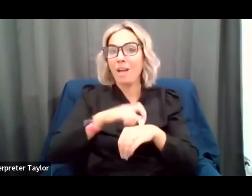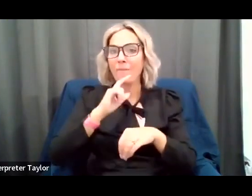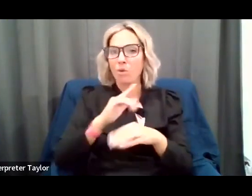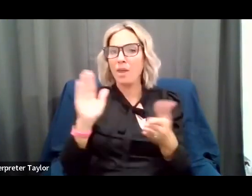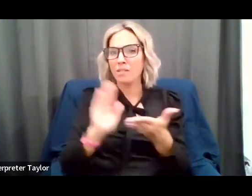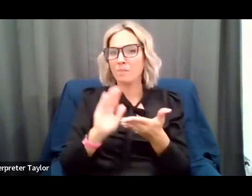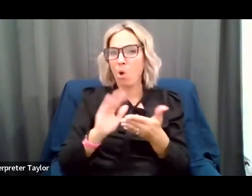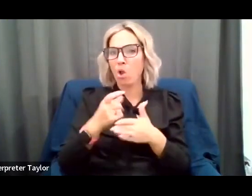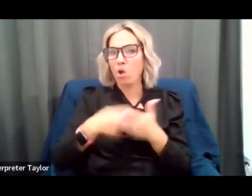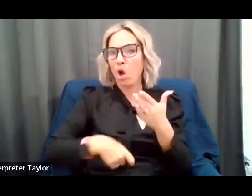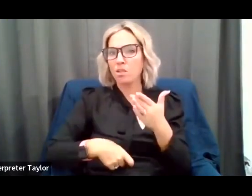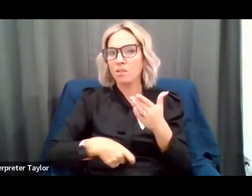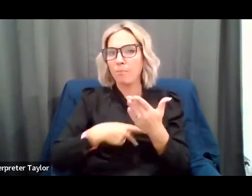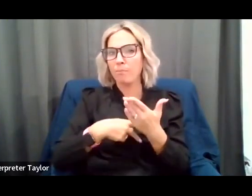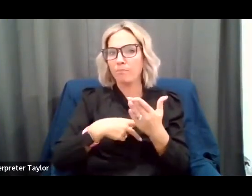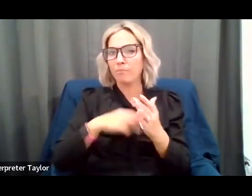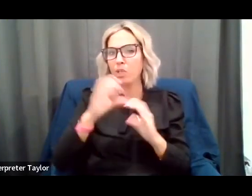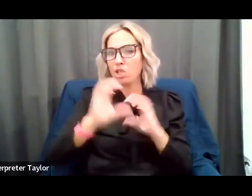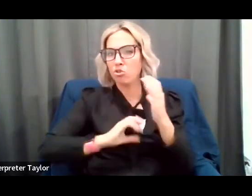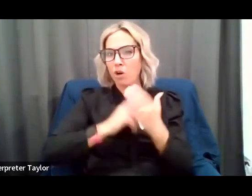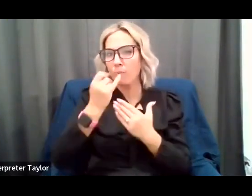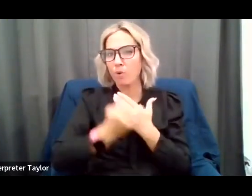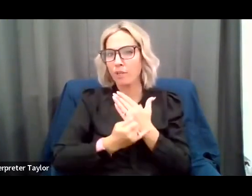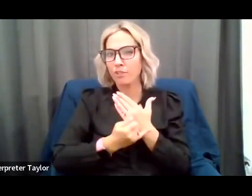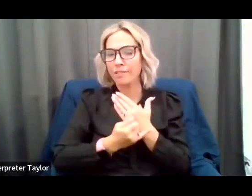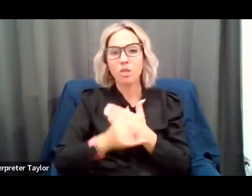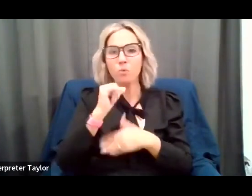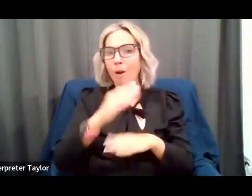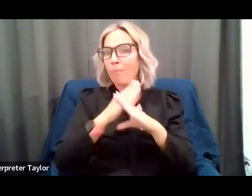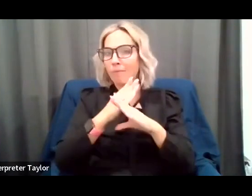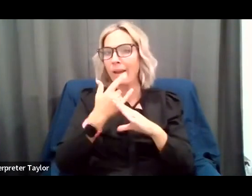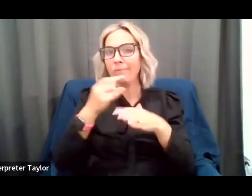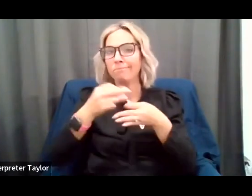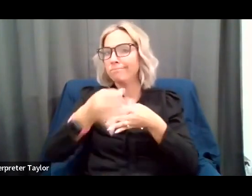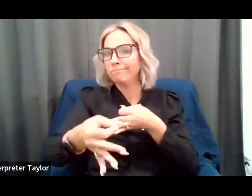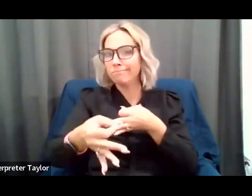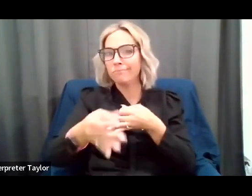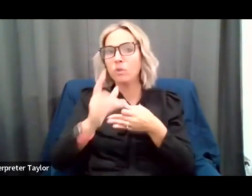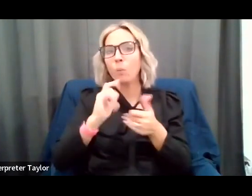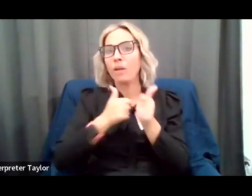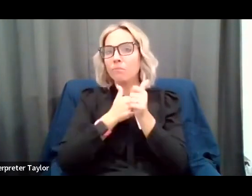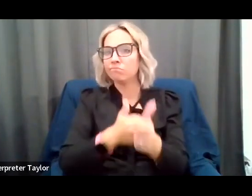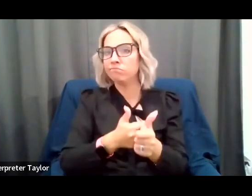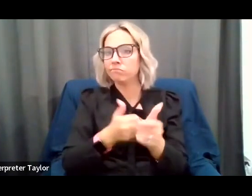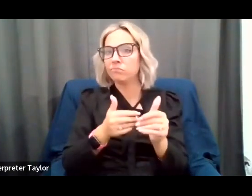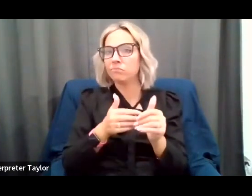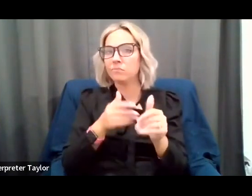cost construction projects, so that we're not preventing any delays and we can stay within those timelines.